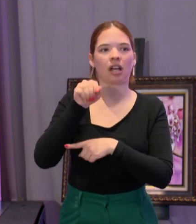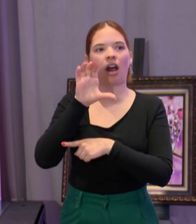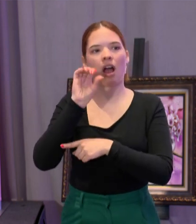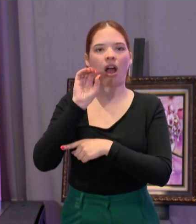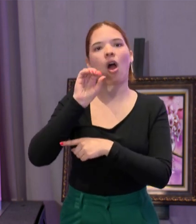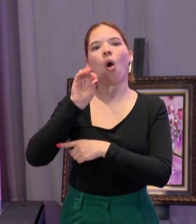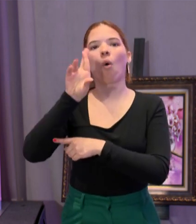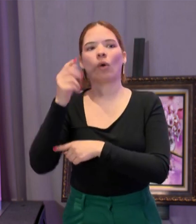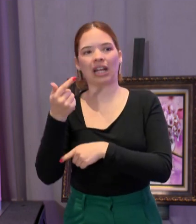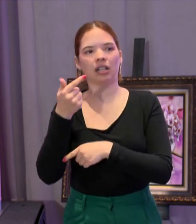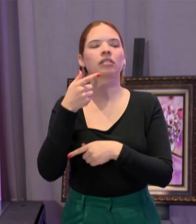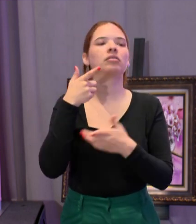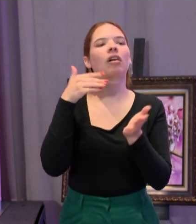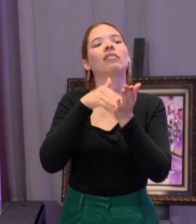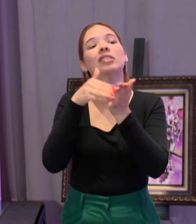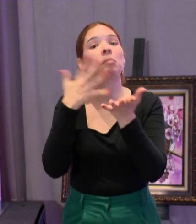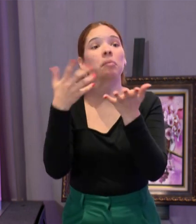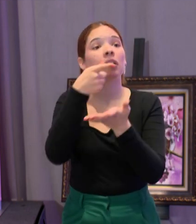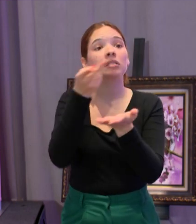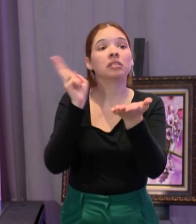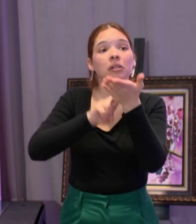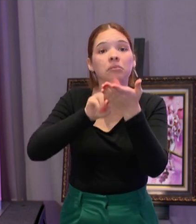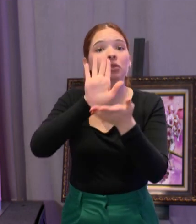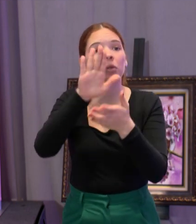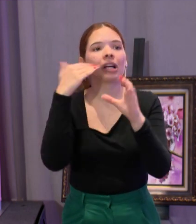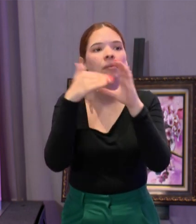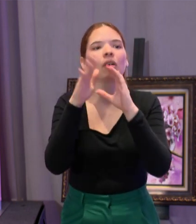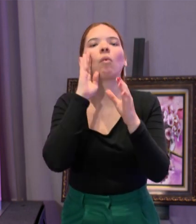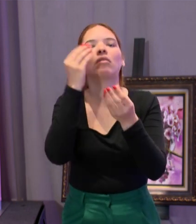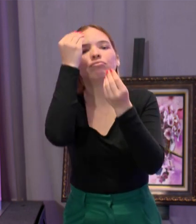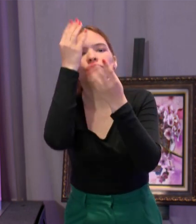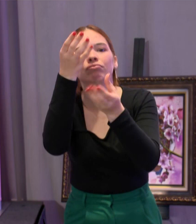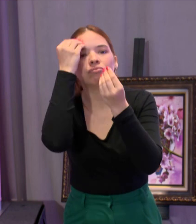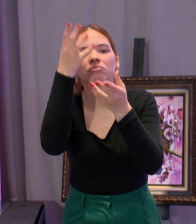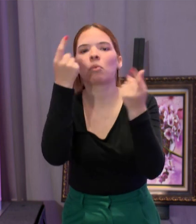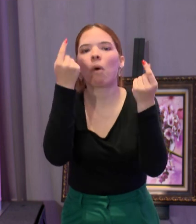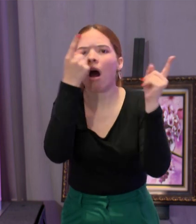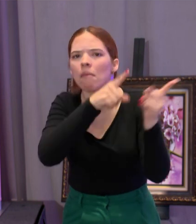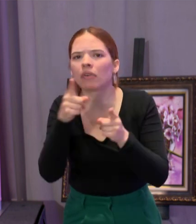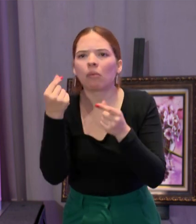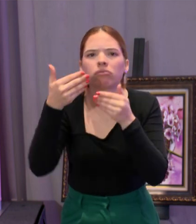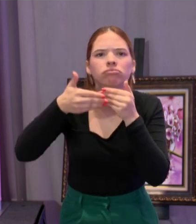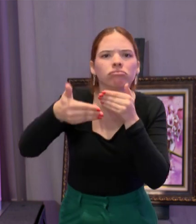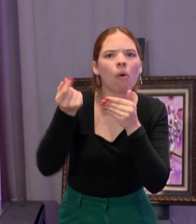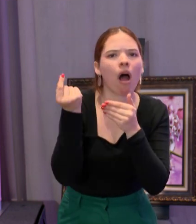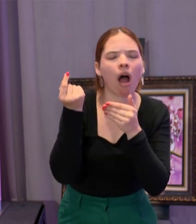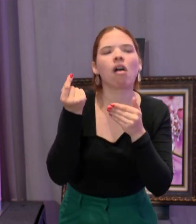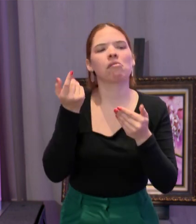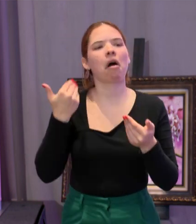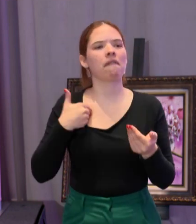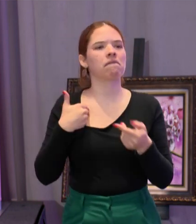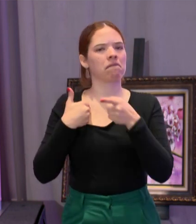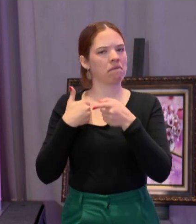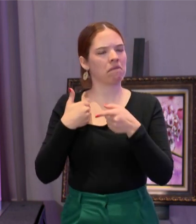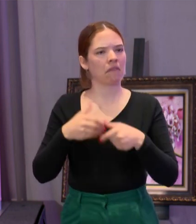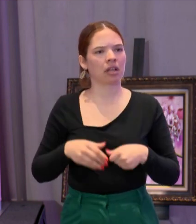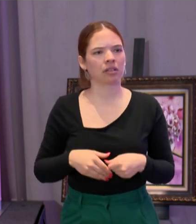NATIONCHERRYBLOSSOMFESTIVAL.ORG OFTEN. SUBSCRIBE TO E-MAIL SO YOU CAN GET THE UPDATED BLOOMING DATES, AS WELL. WE'RE HERE TODAY. BUT YOU NEVER KNOW WHAT MOTHER NATURE IS GOING TO THROW TO US.